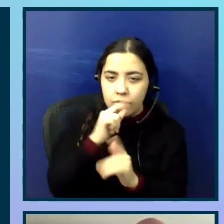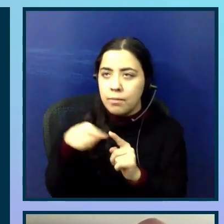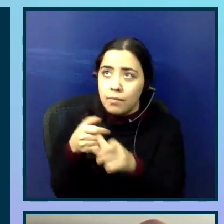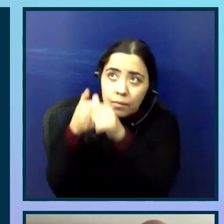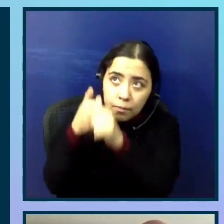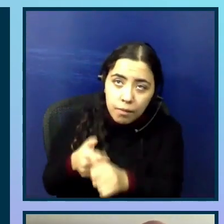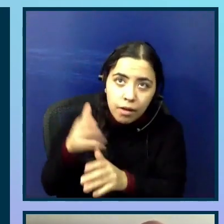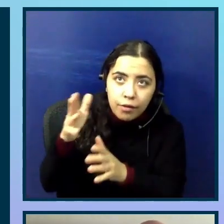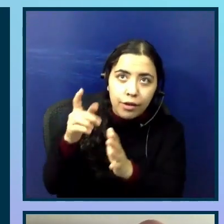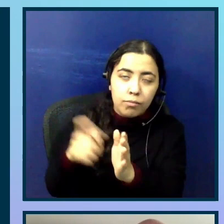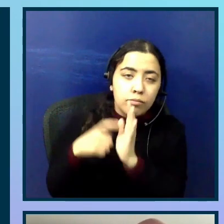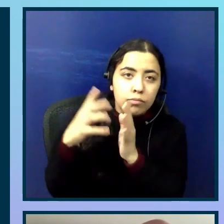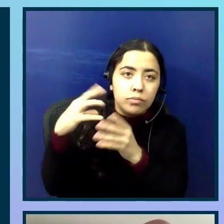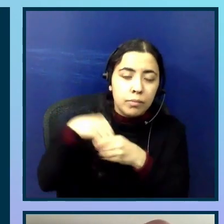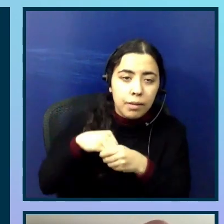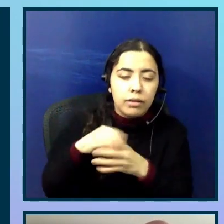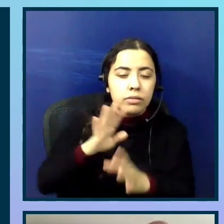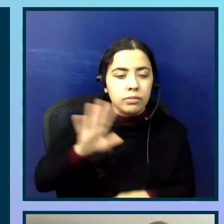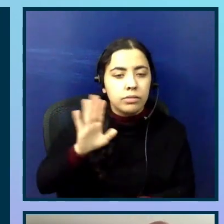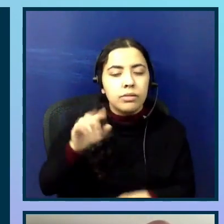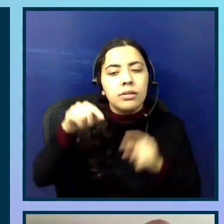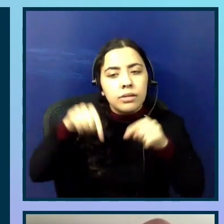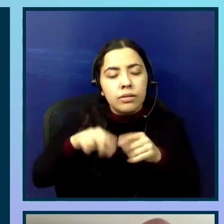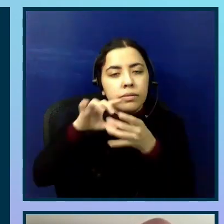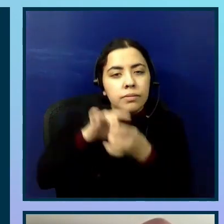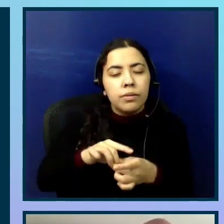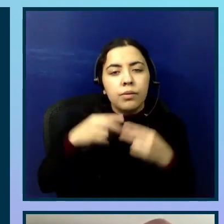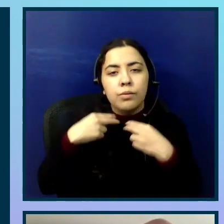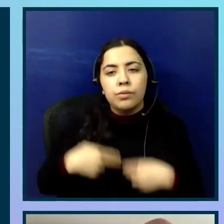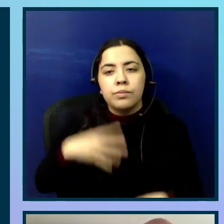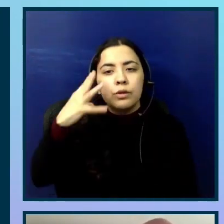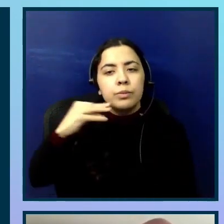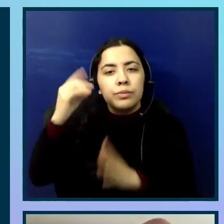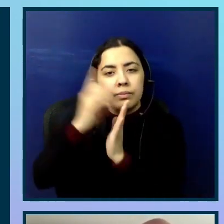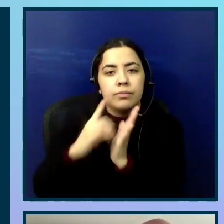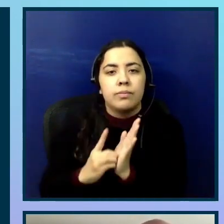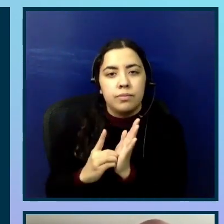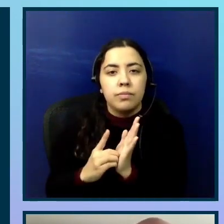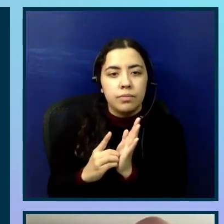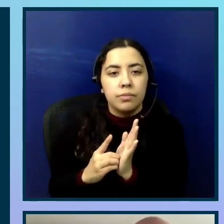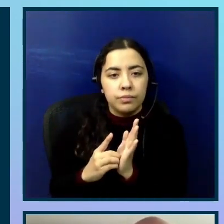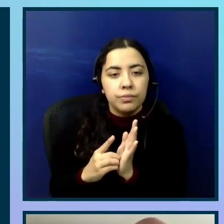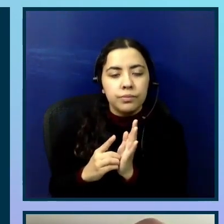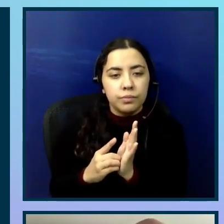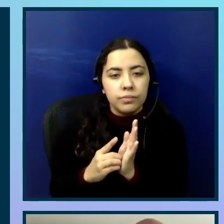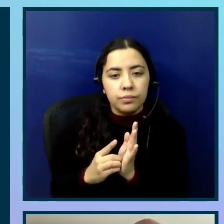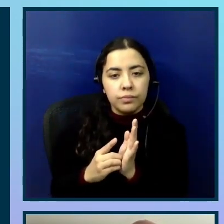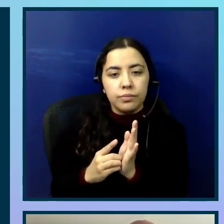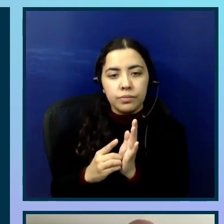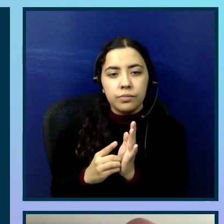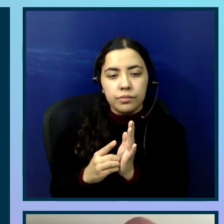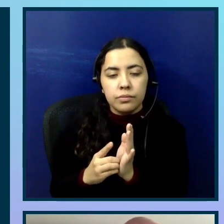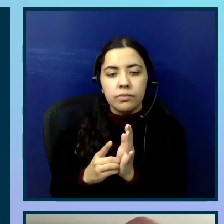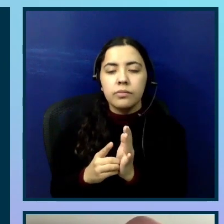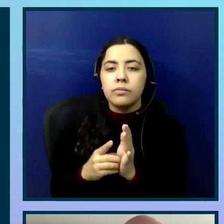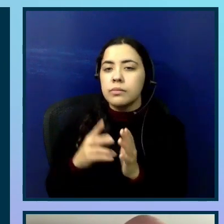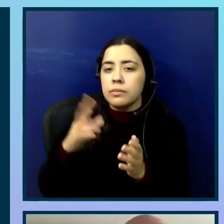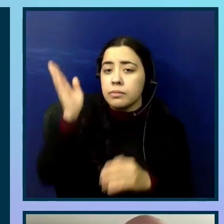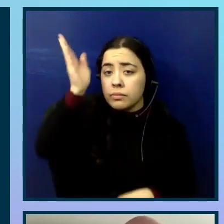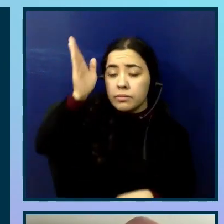This is about what I like to call human experience design. And it's purely about people and the way things impact on people.